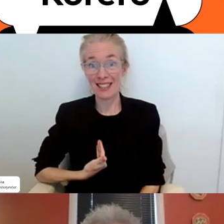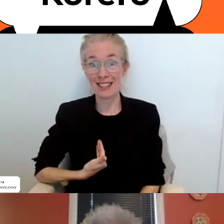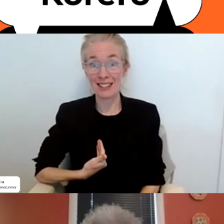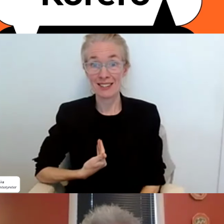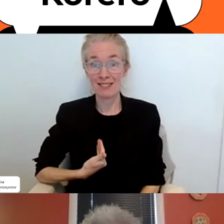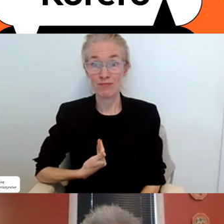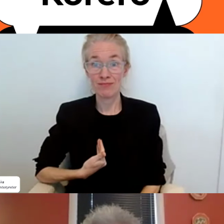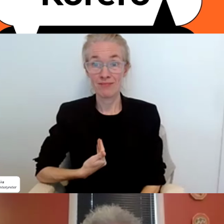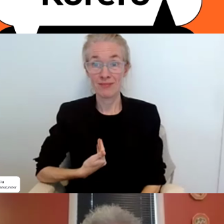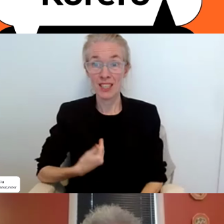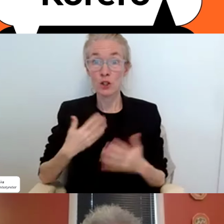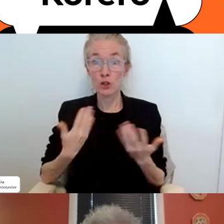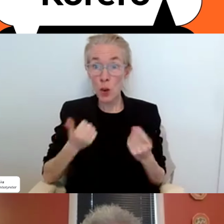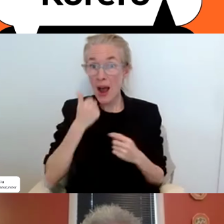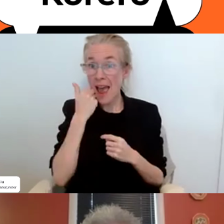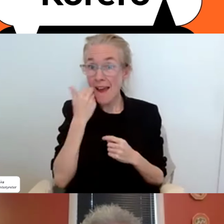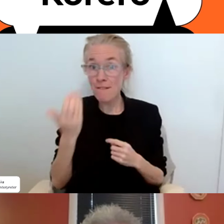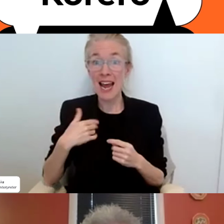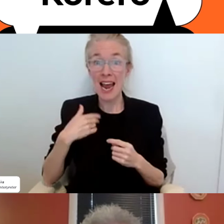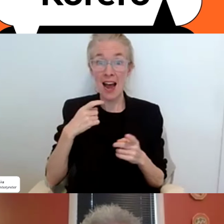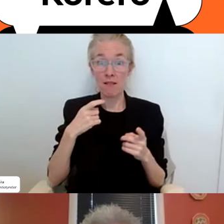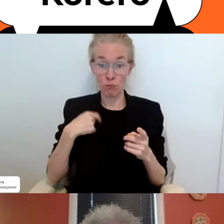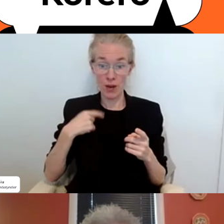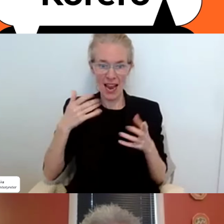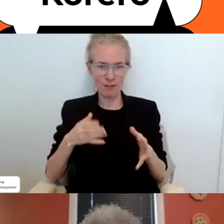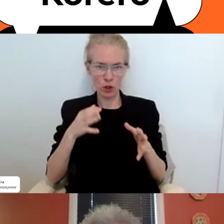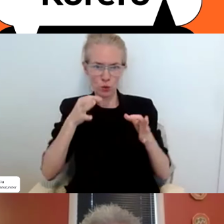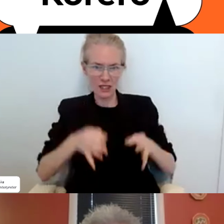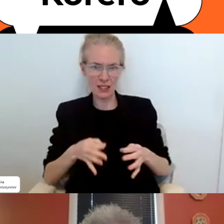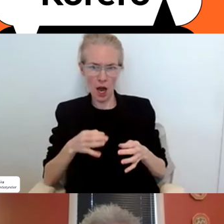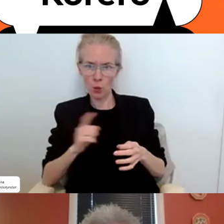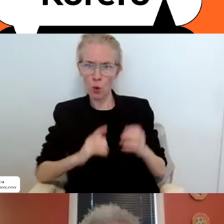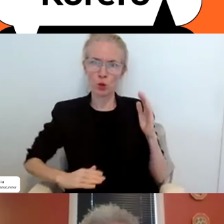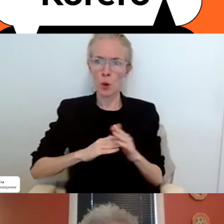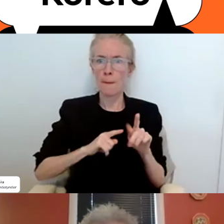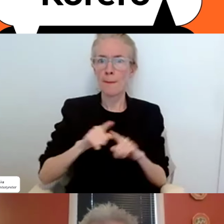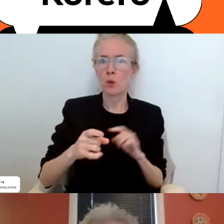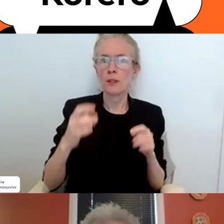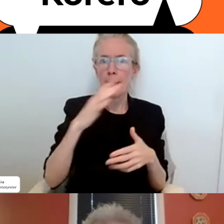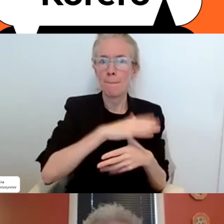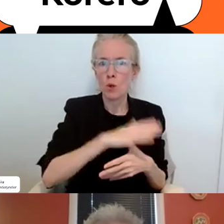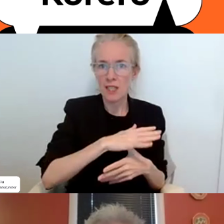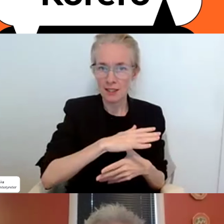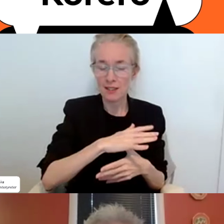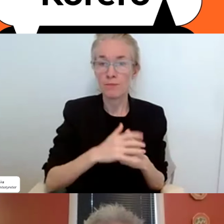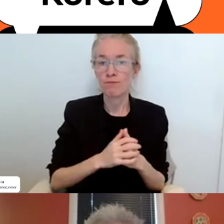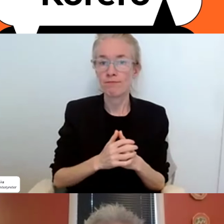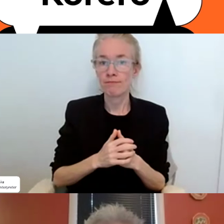we go through every day. What we've got to do as governors and as a